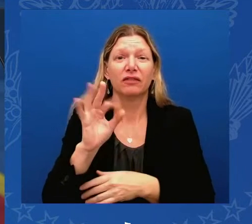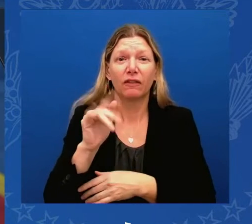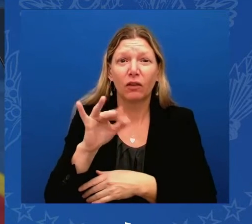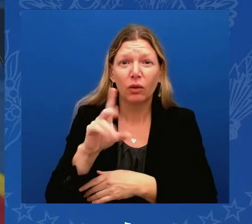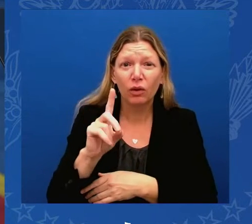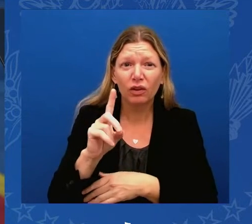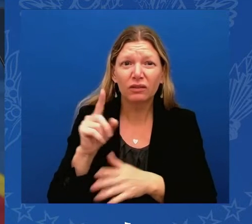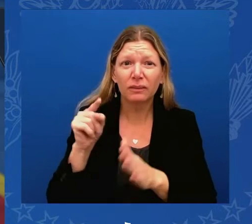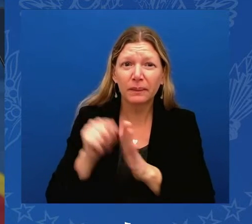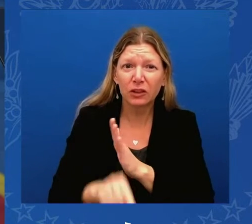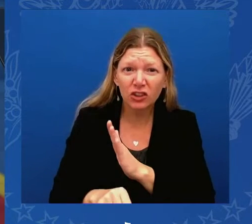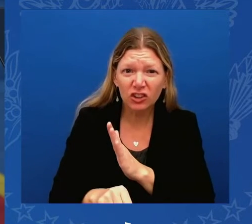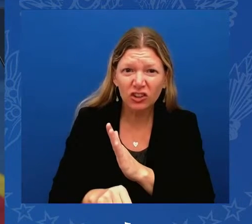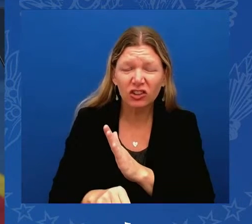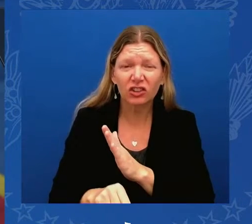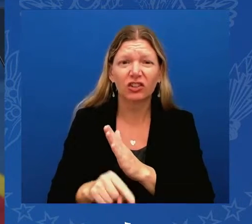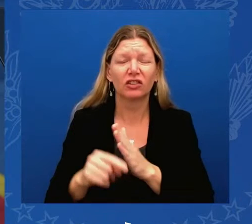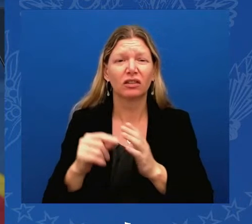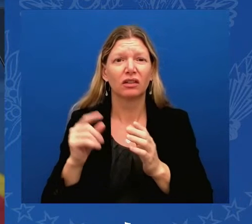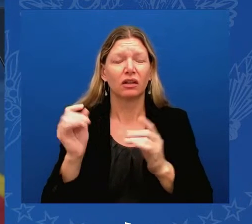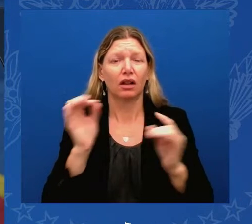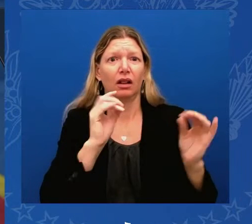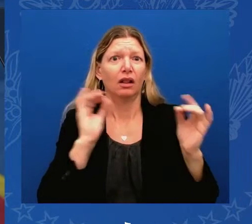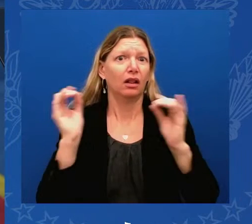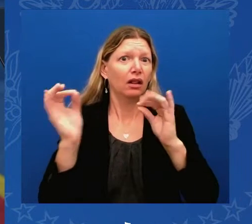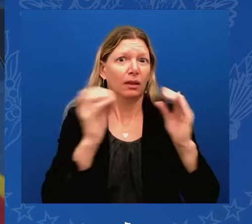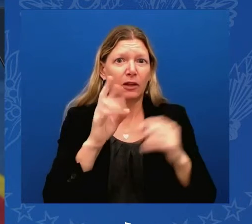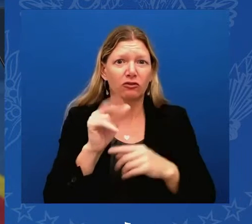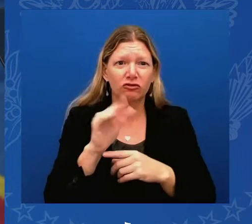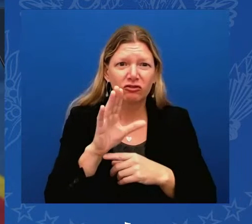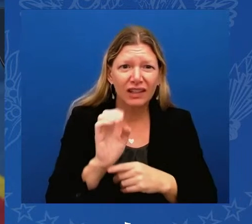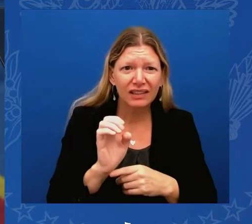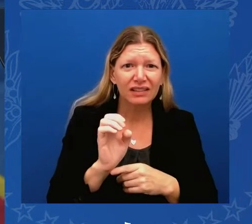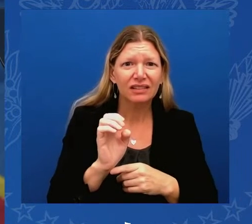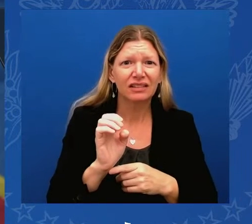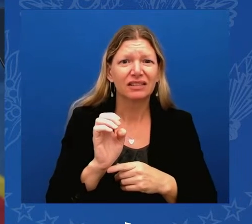It's natural to wonder if democracy you hear about actually works for you.